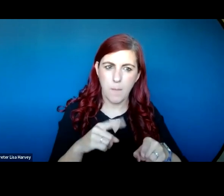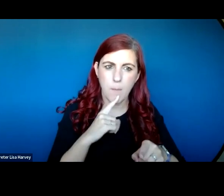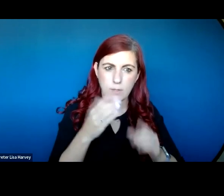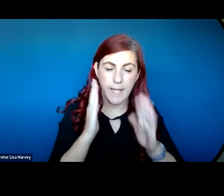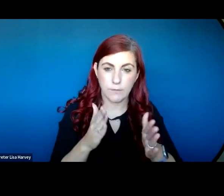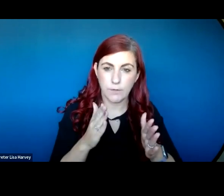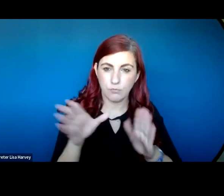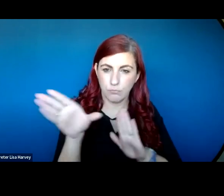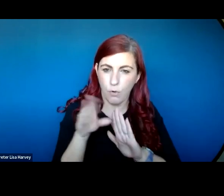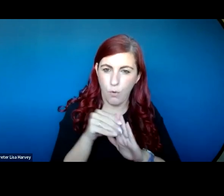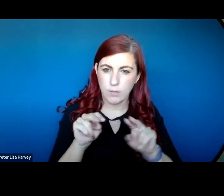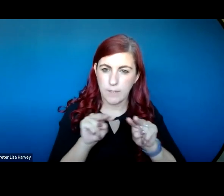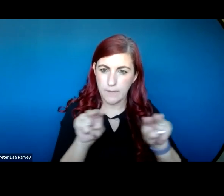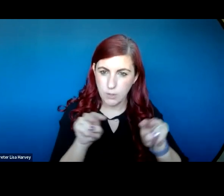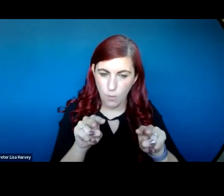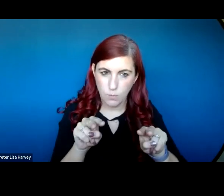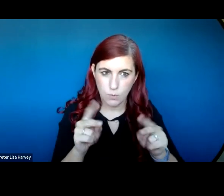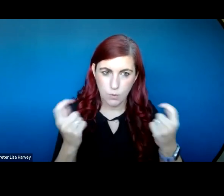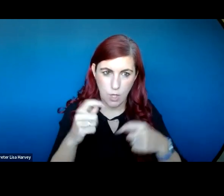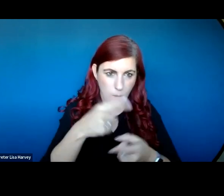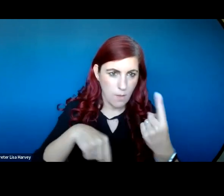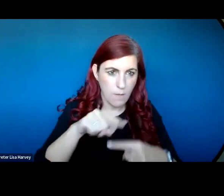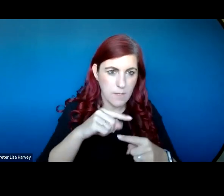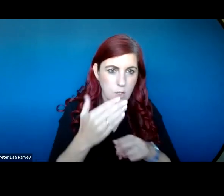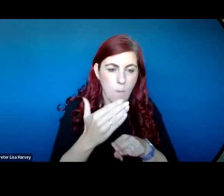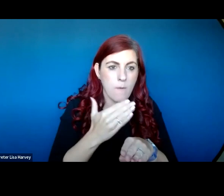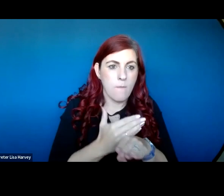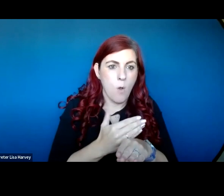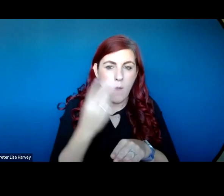video with a message for us all, and before we listen to it, I'm just going to